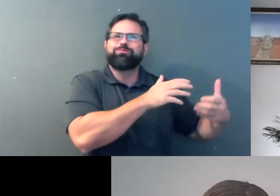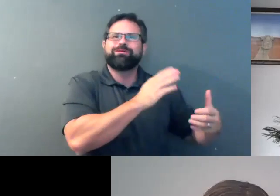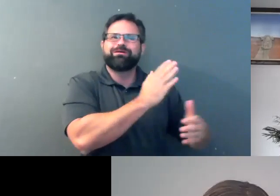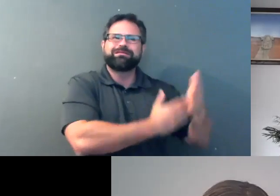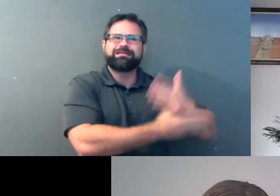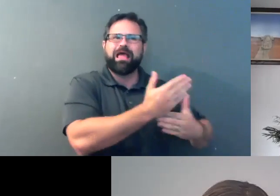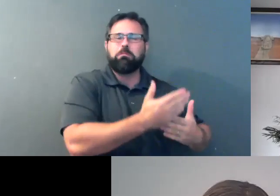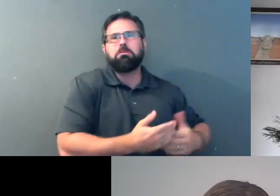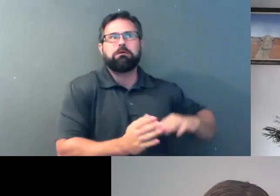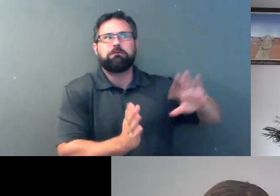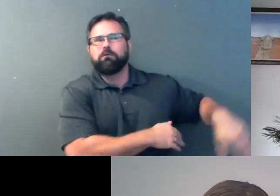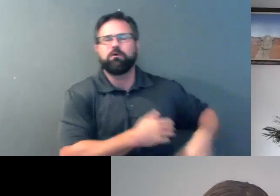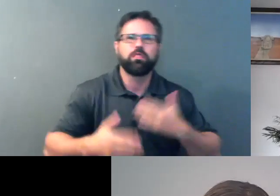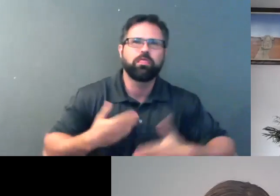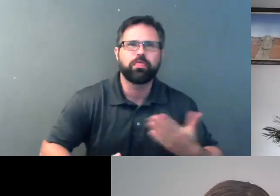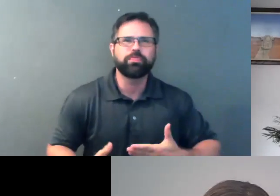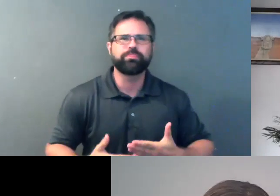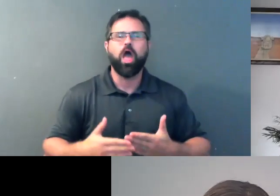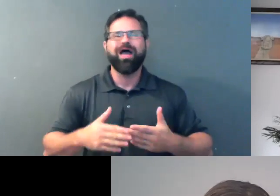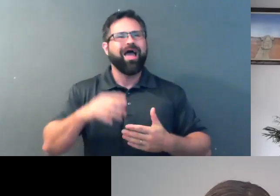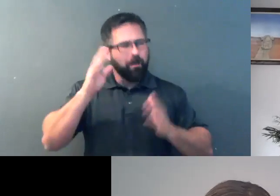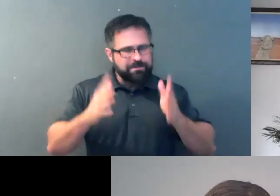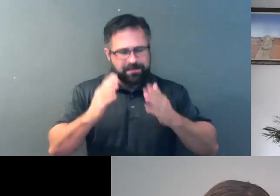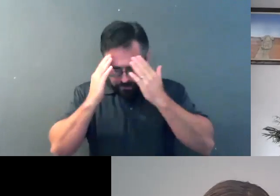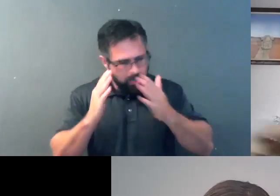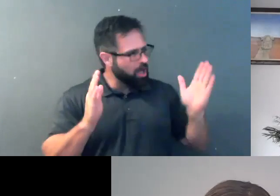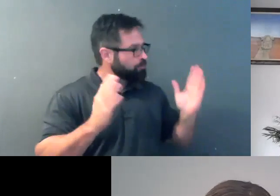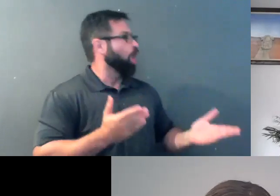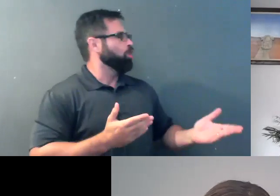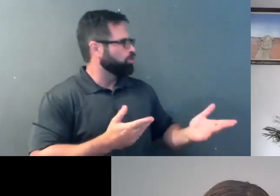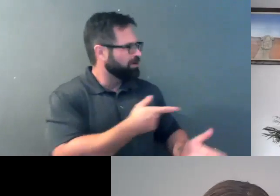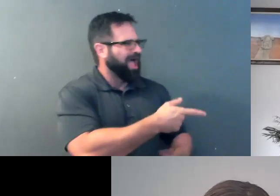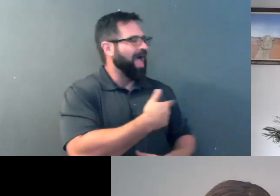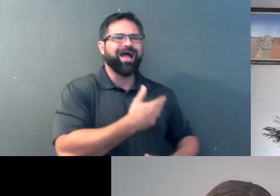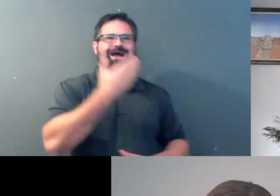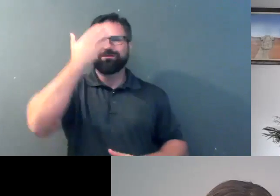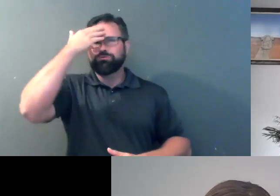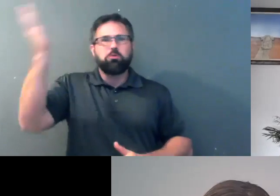they're working or opd's in that area may not be in contact with the humanitarian actors so really